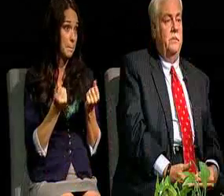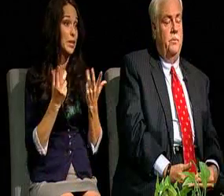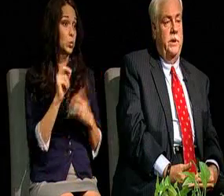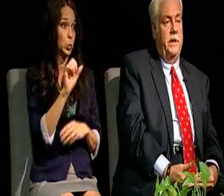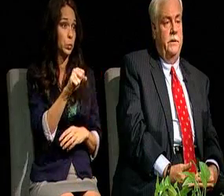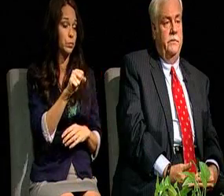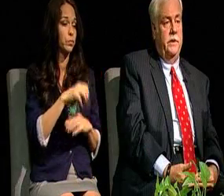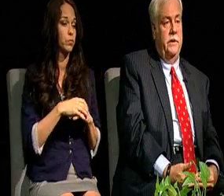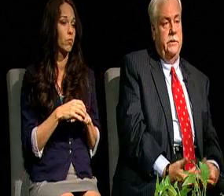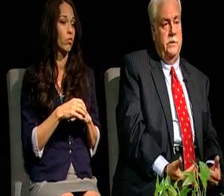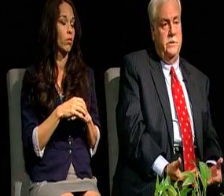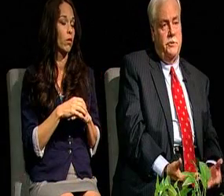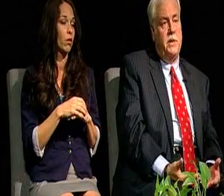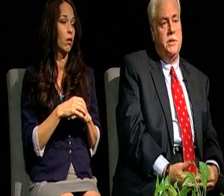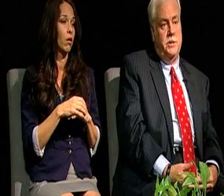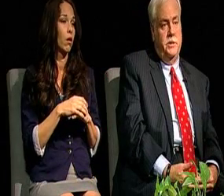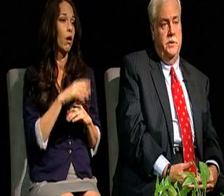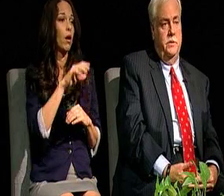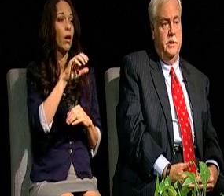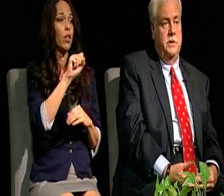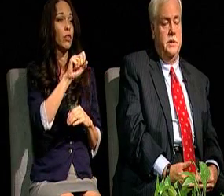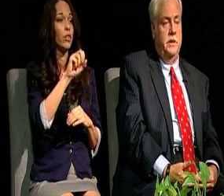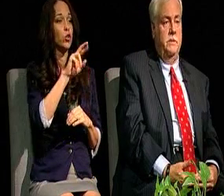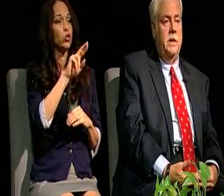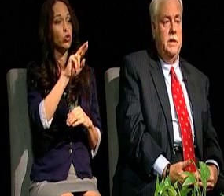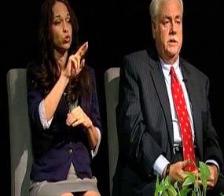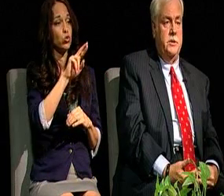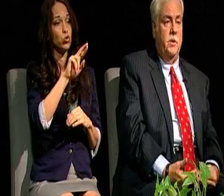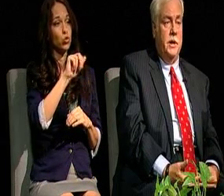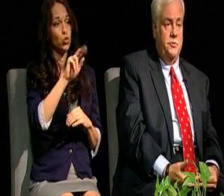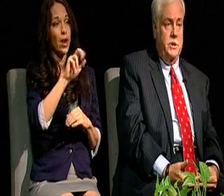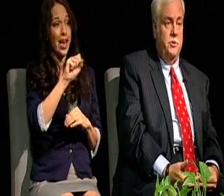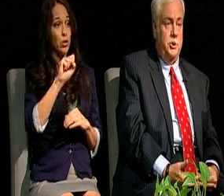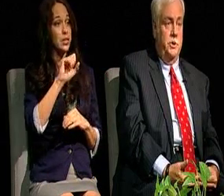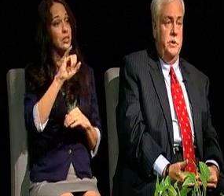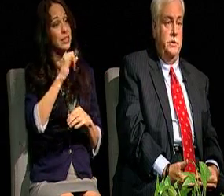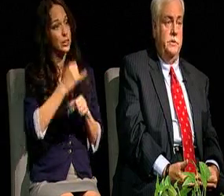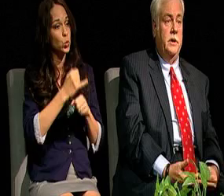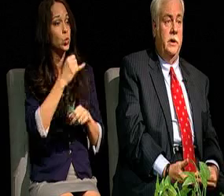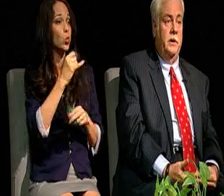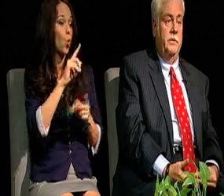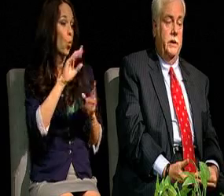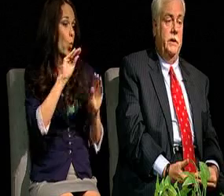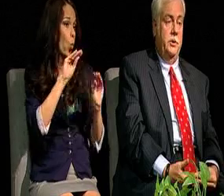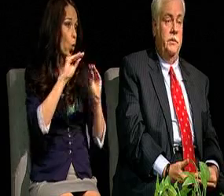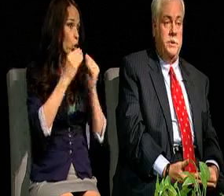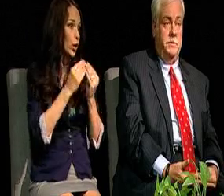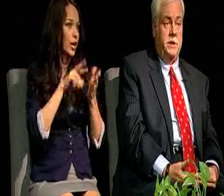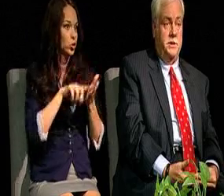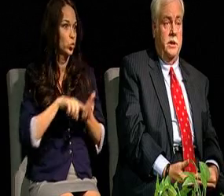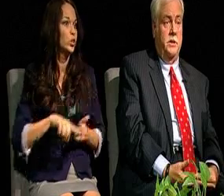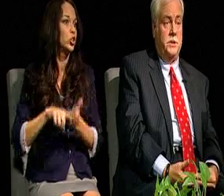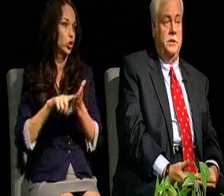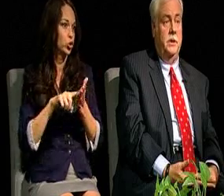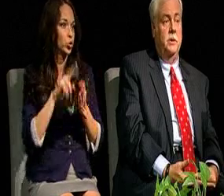We have... the Strauss Institute is an organized research unit of the University of Texas in Austin,